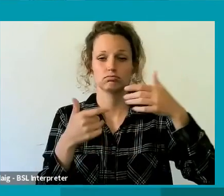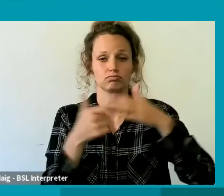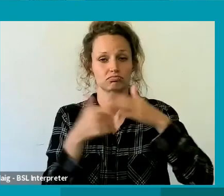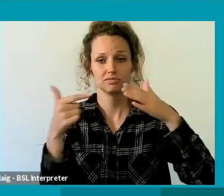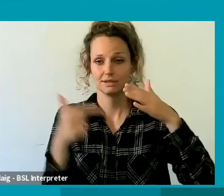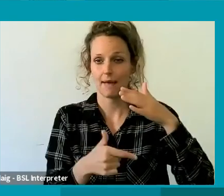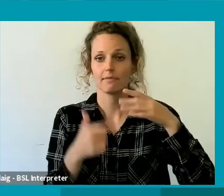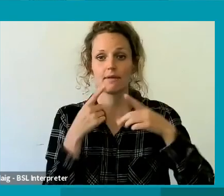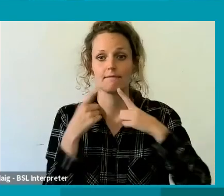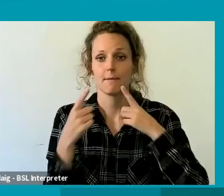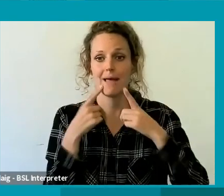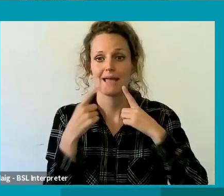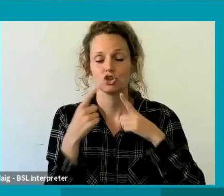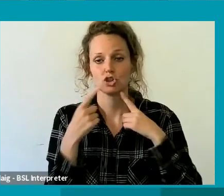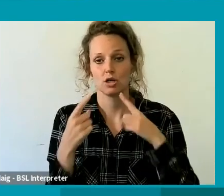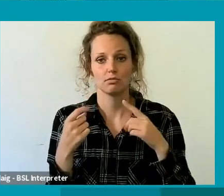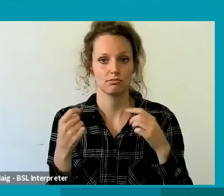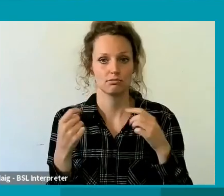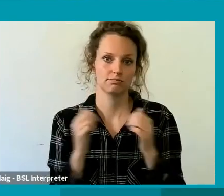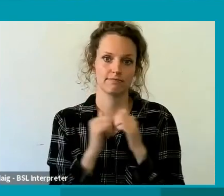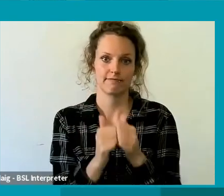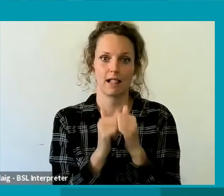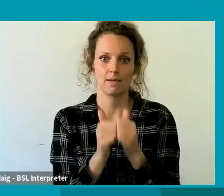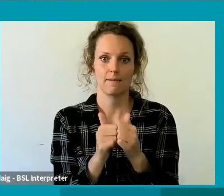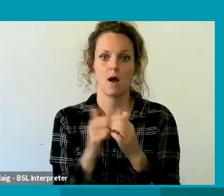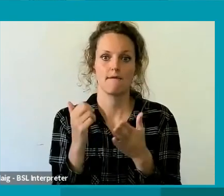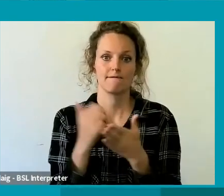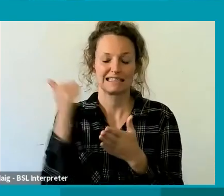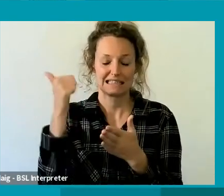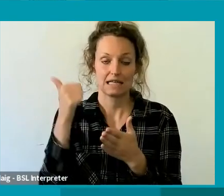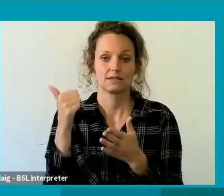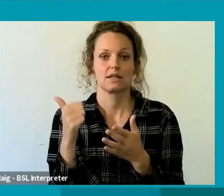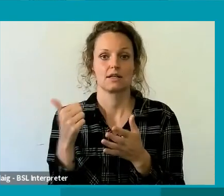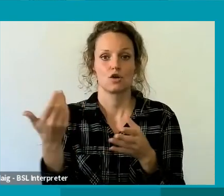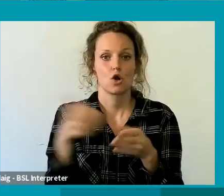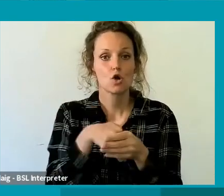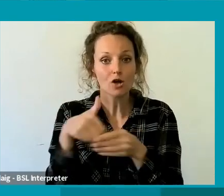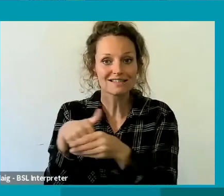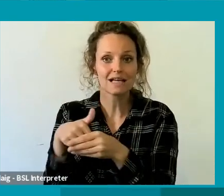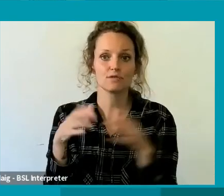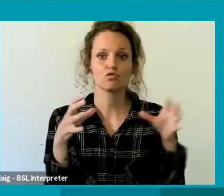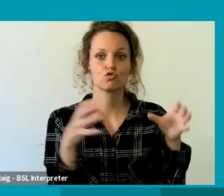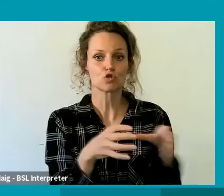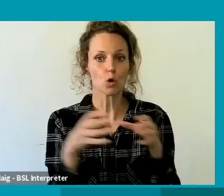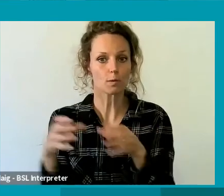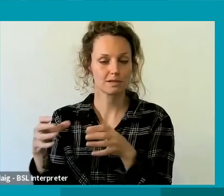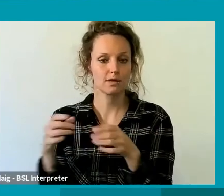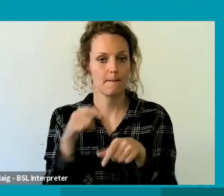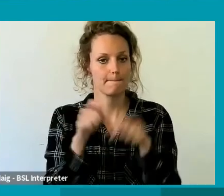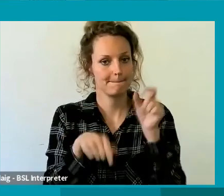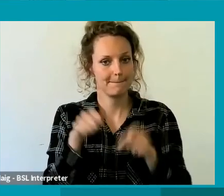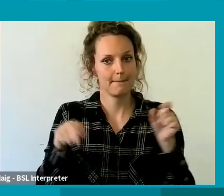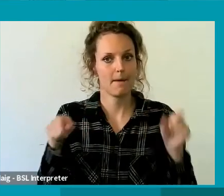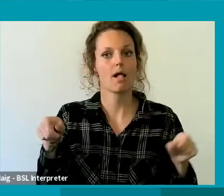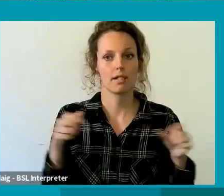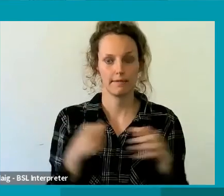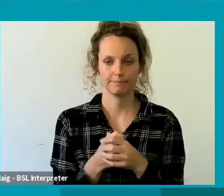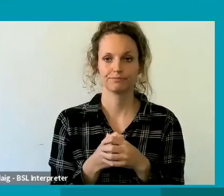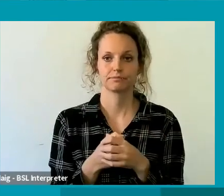There's lots of really excellent content, groups and people. This big, huge, professional community of people